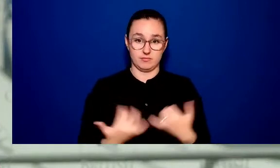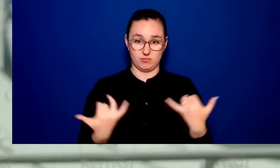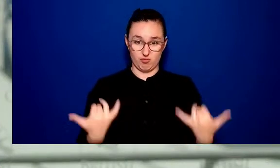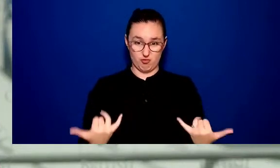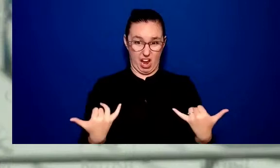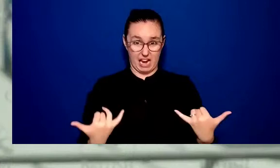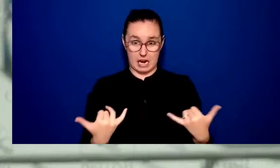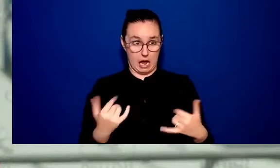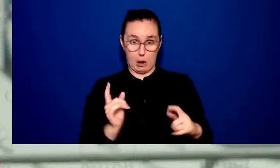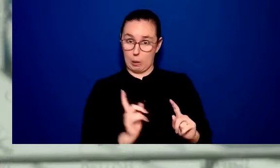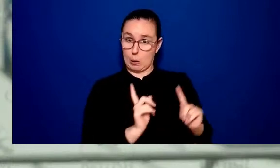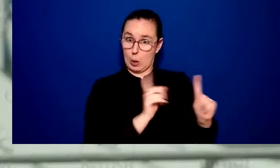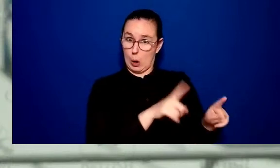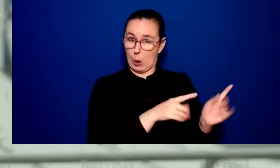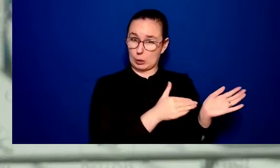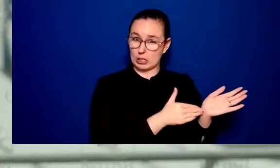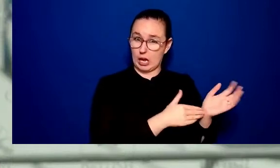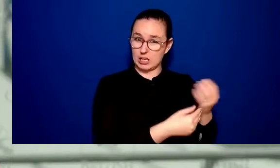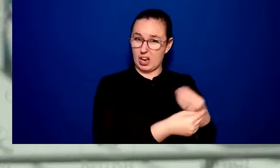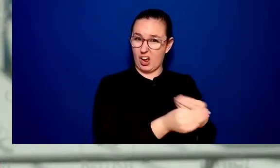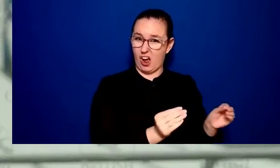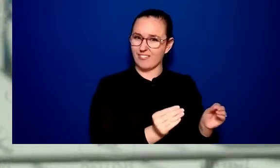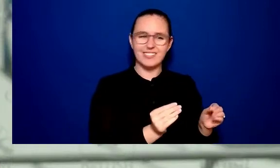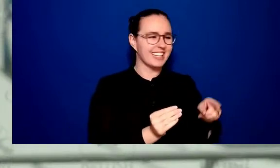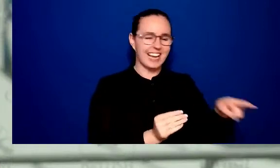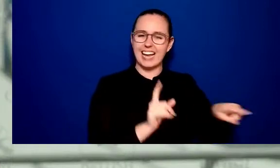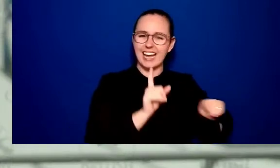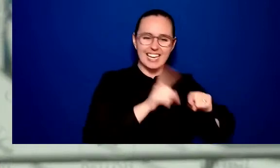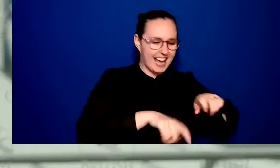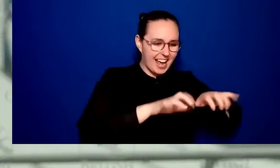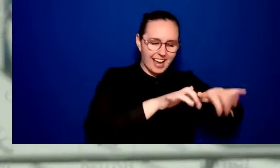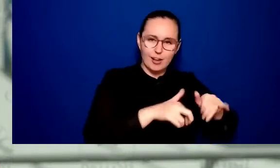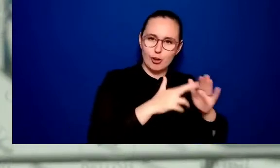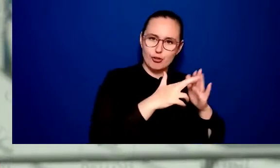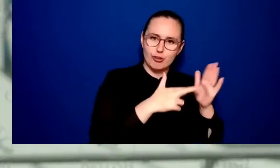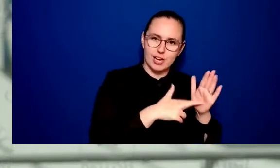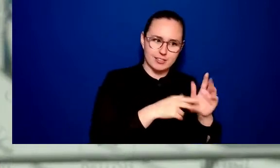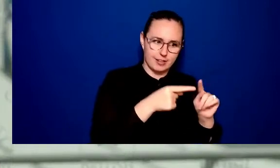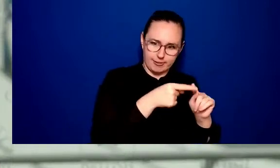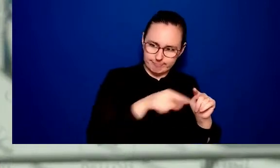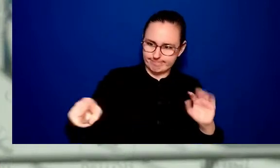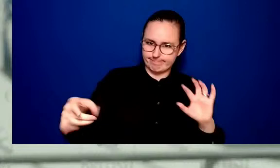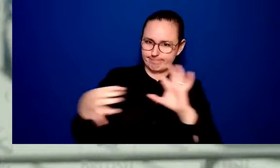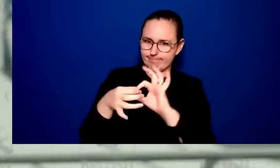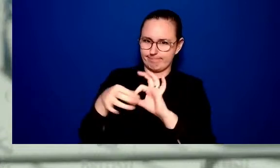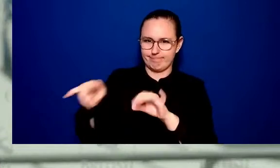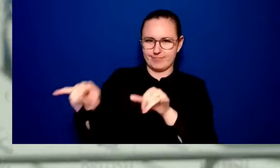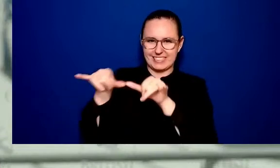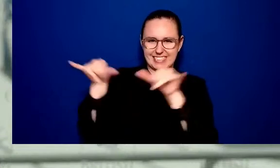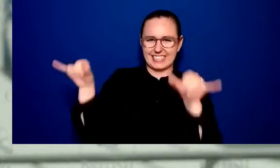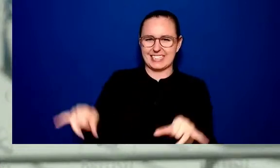information directly into the immunization registry. However we do know that physicians are